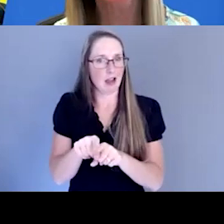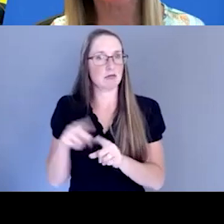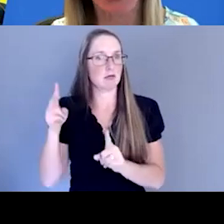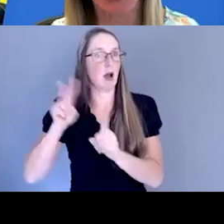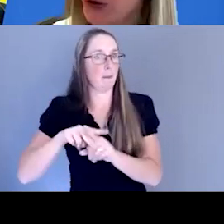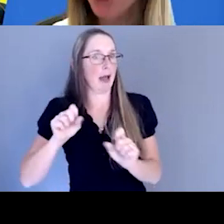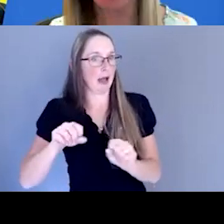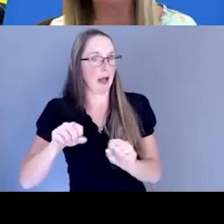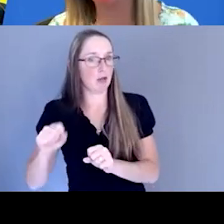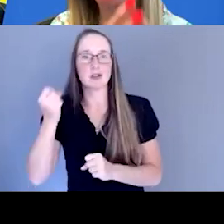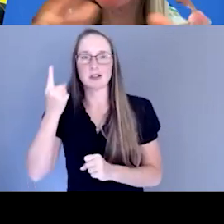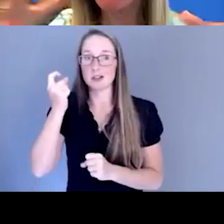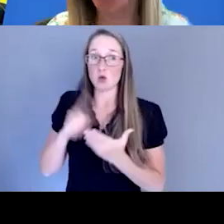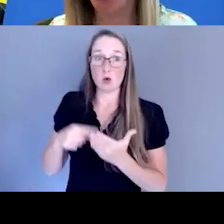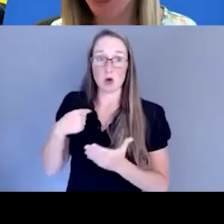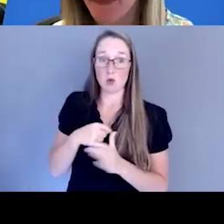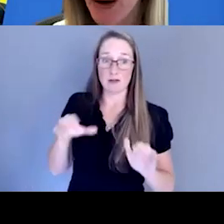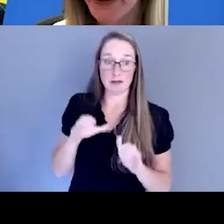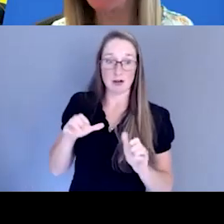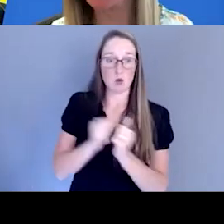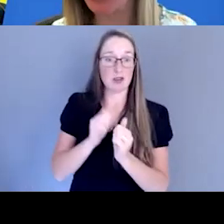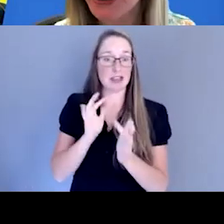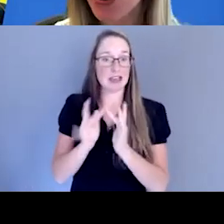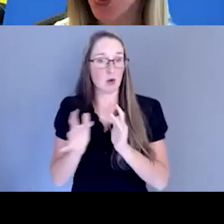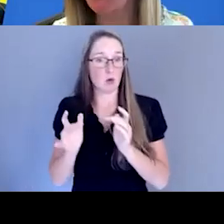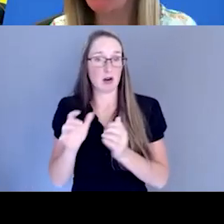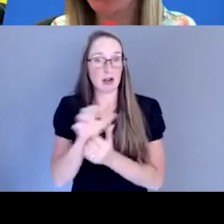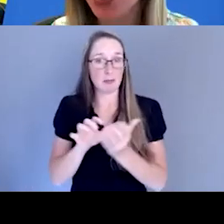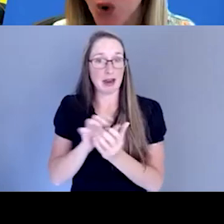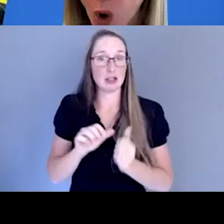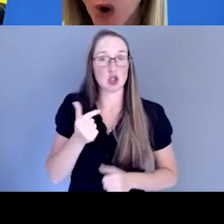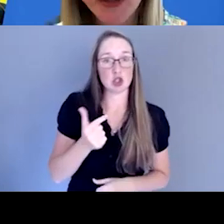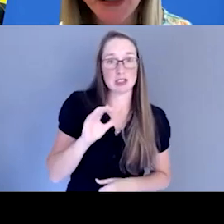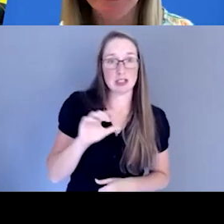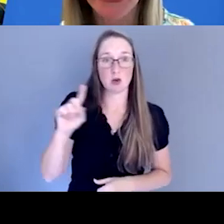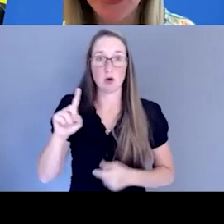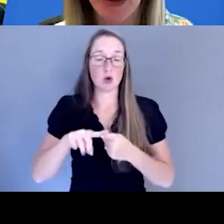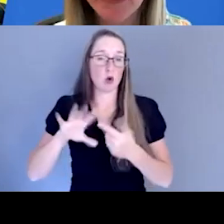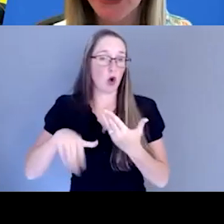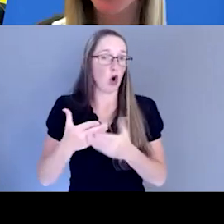Given what we've done and that we're combining GC-1 into all recipient types,